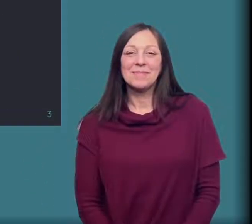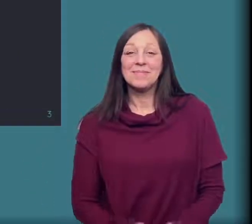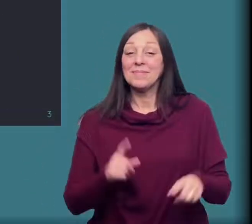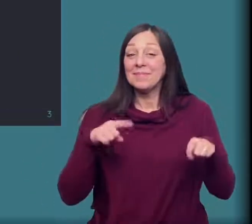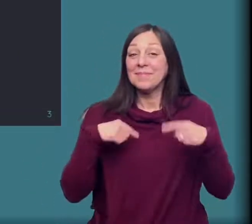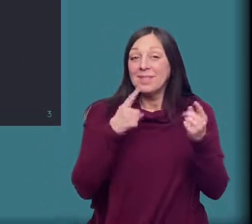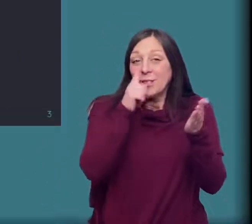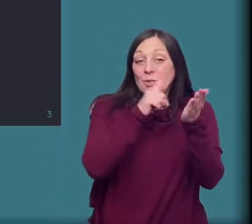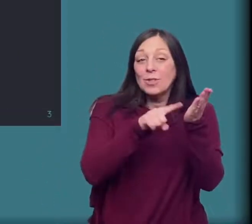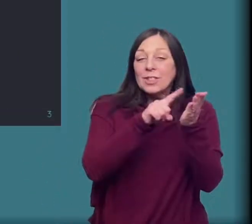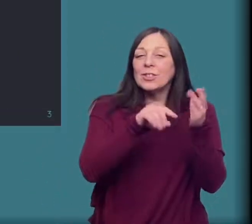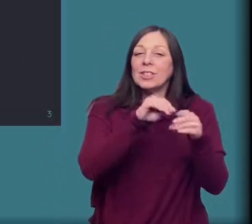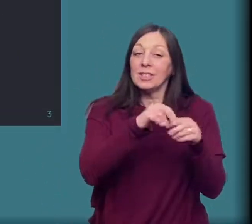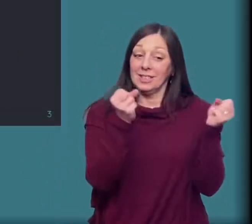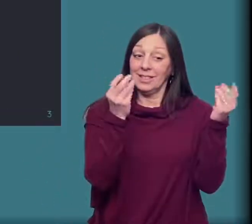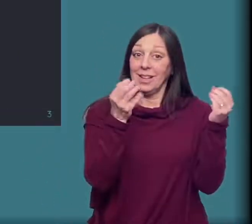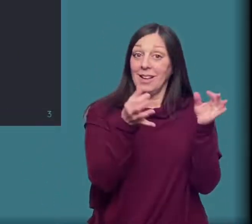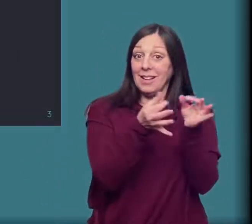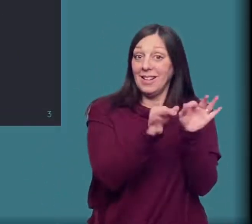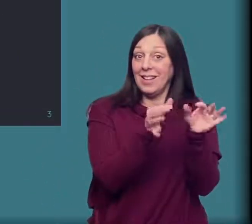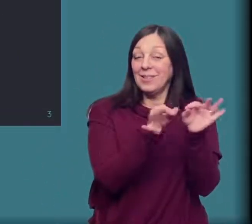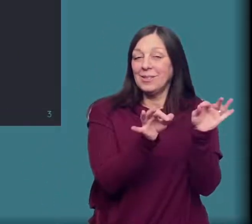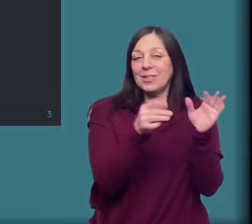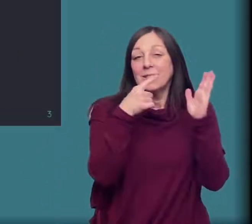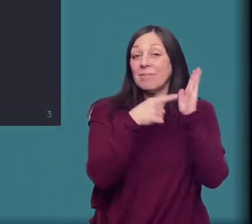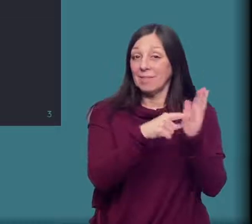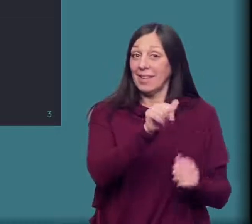In our paper, we describe the concept of sign language centric design and the development